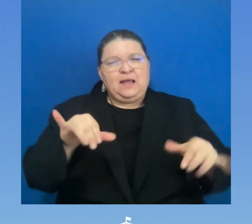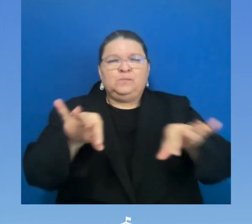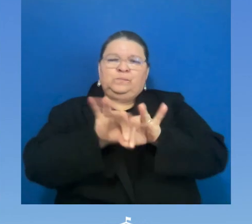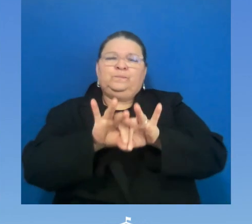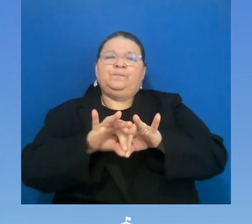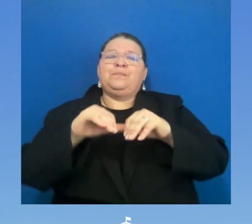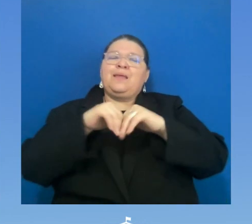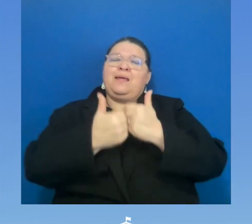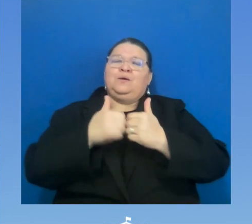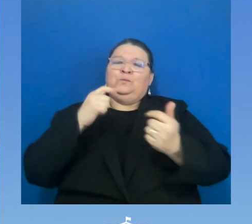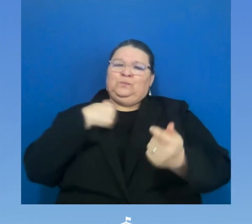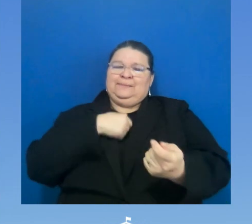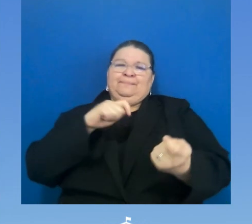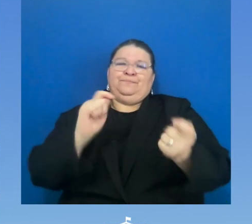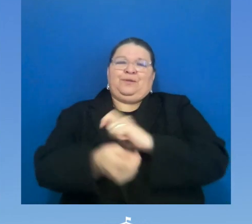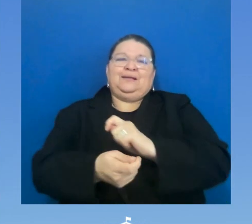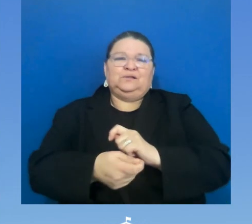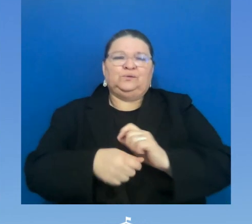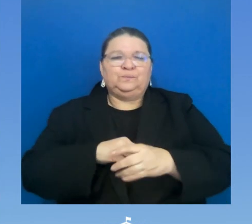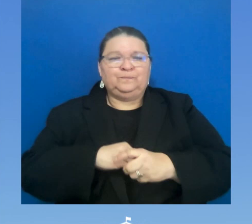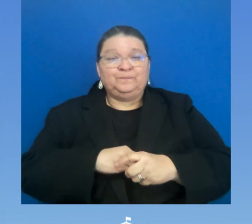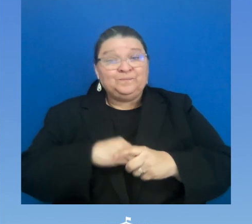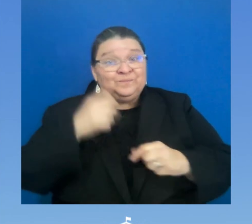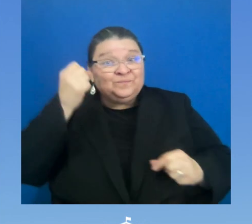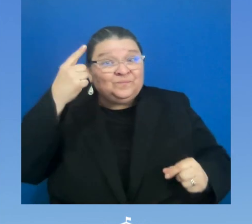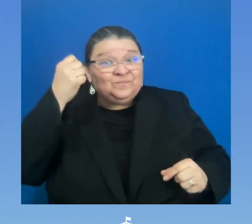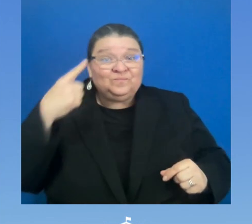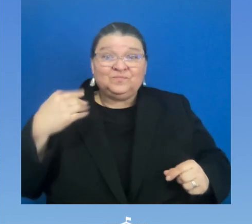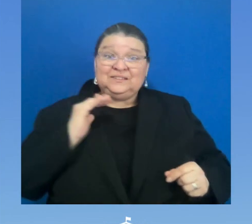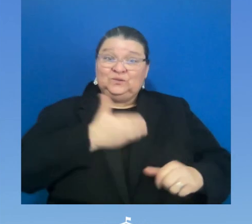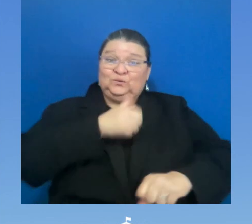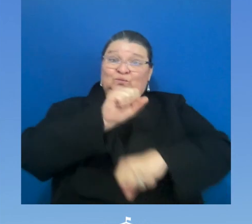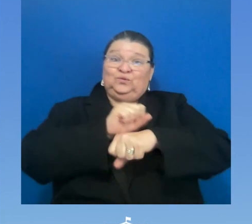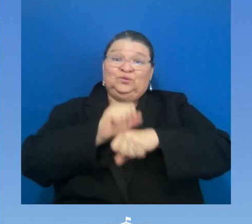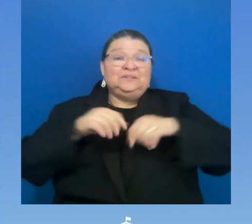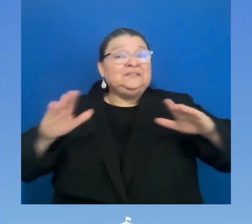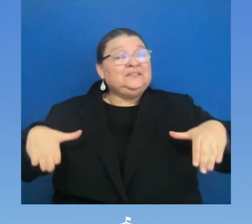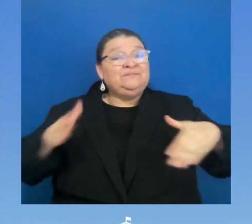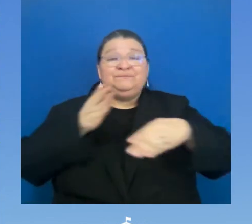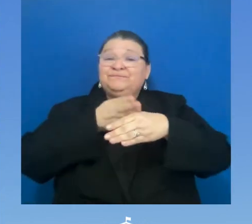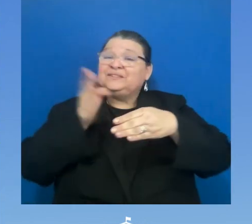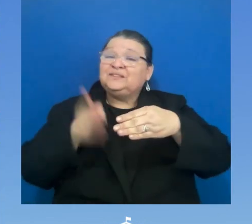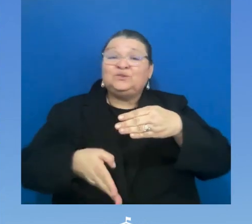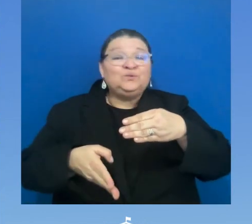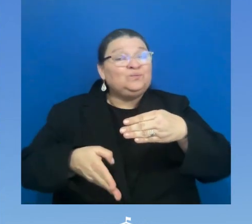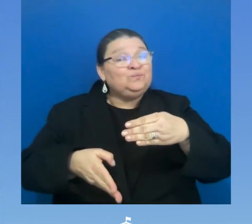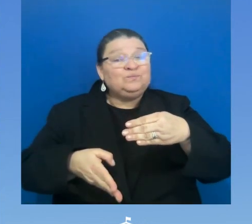our work isn't done yet. We still have a lot of work to do, both in our sport and in our country and worldwide.